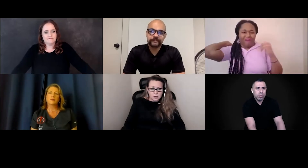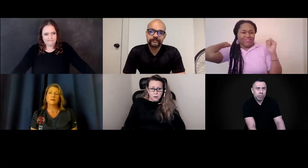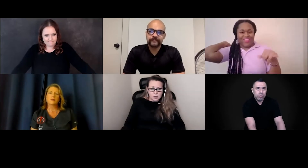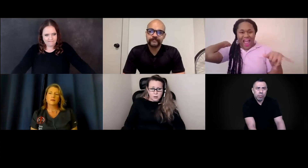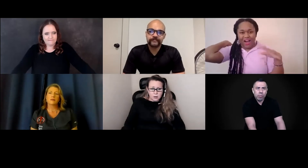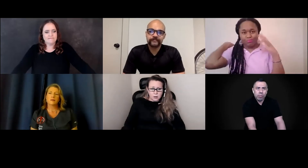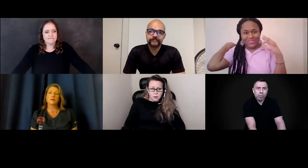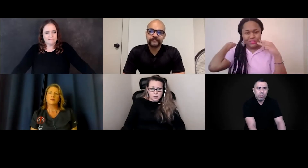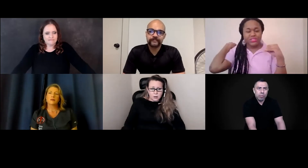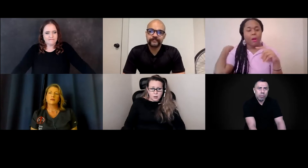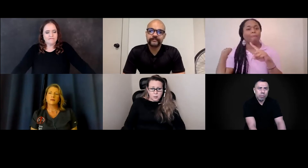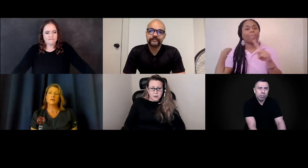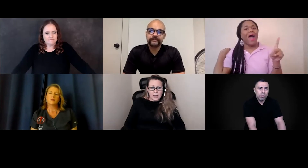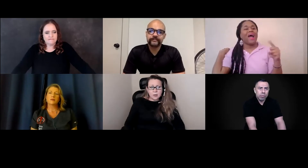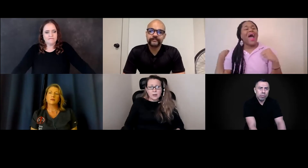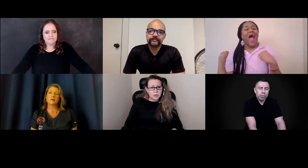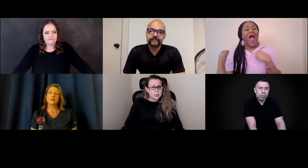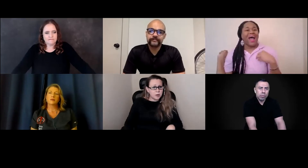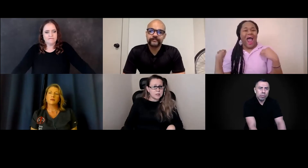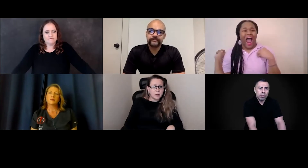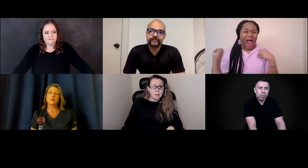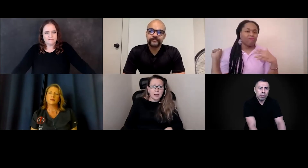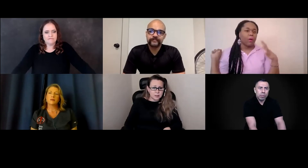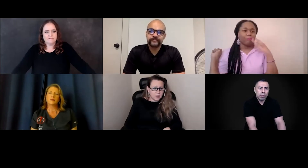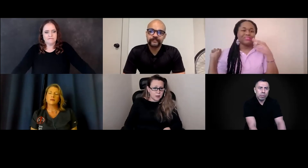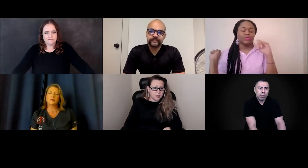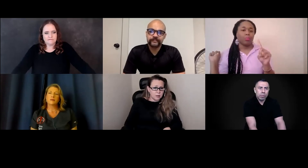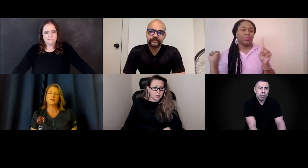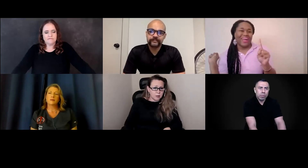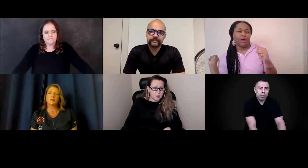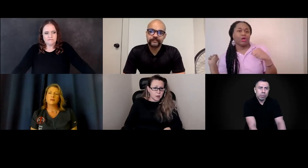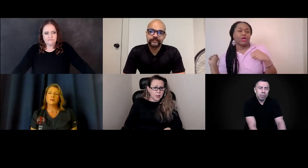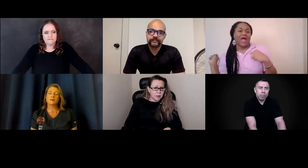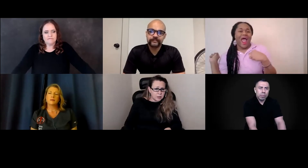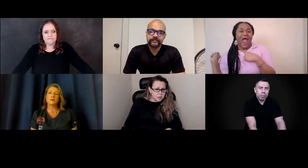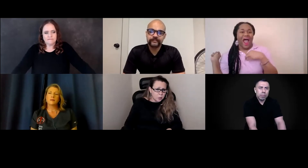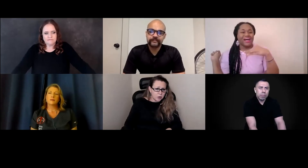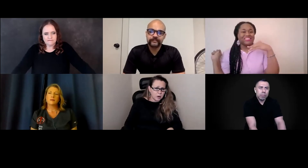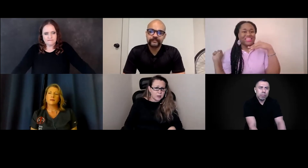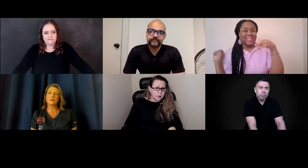But I don't have the experience of them asking a lot about the interpreter.